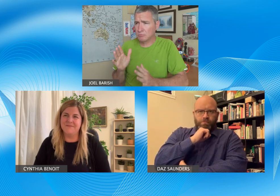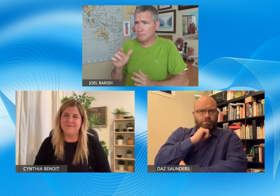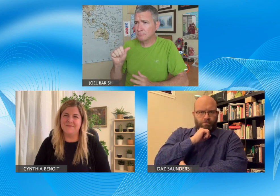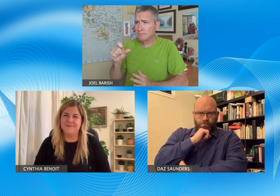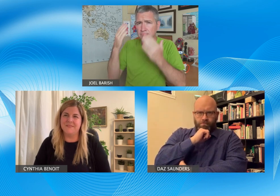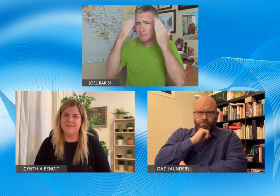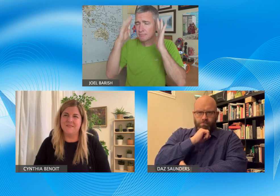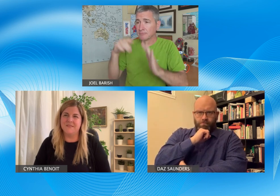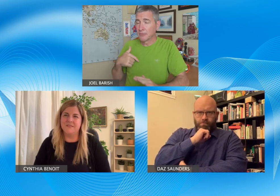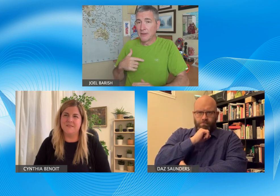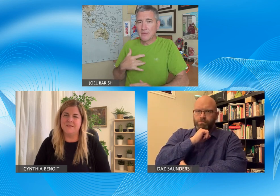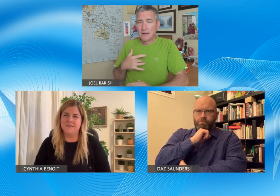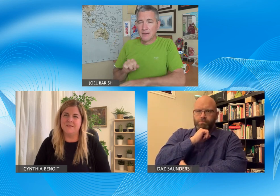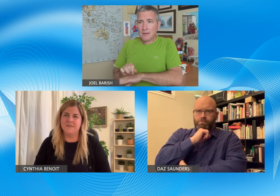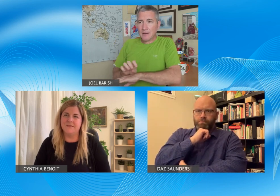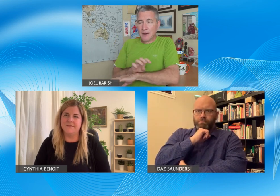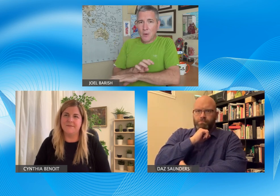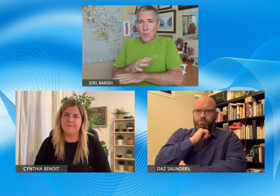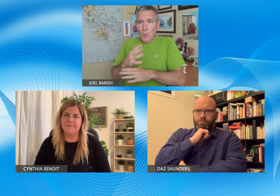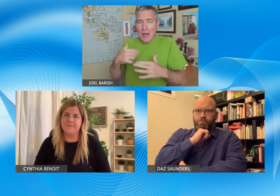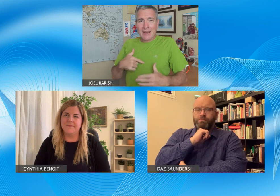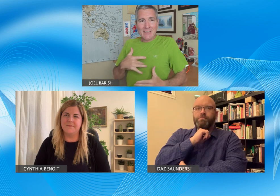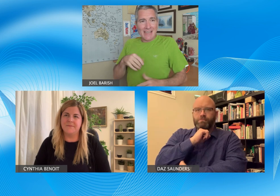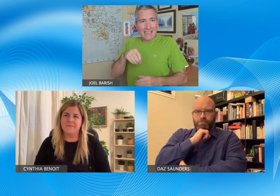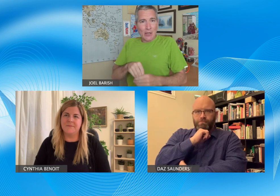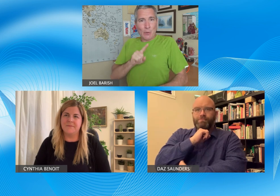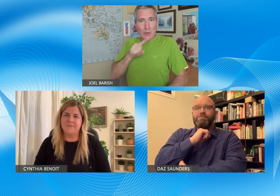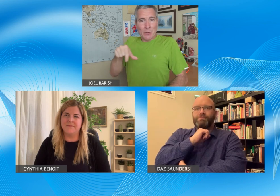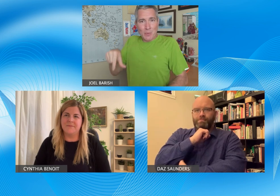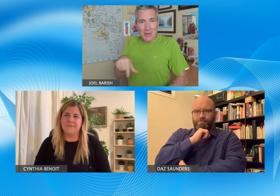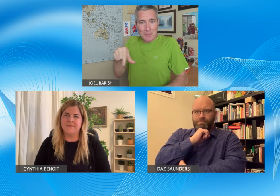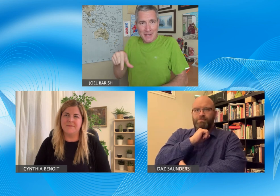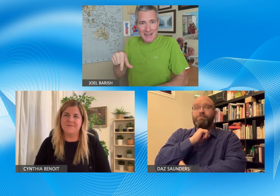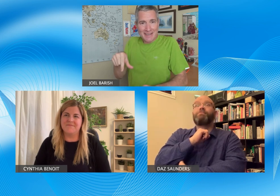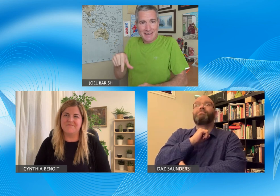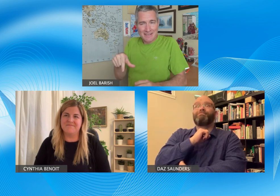and even some that didn’t know any ASL at all. It was astonishing and it’s hair-raising.